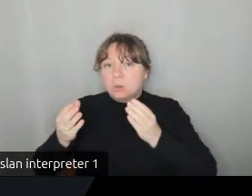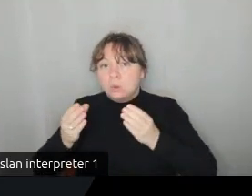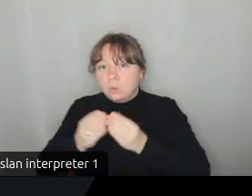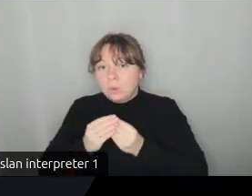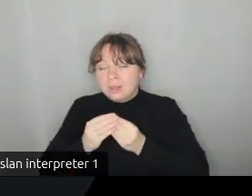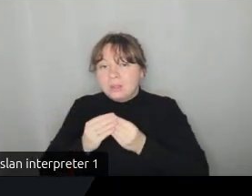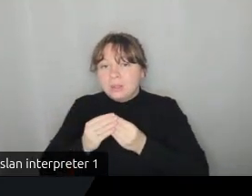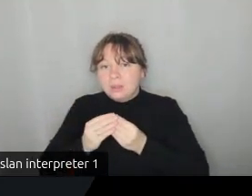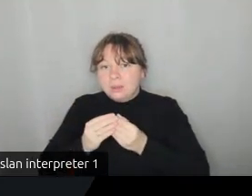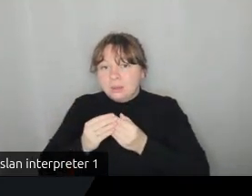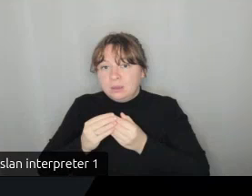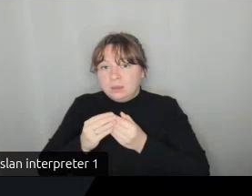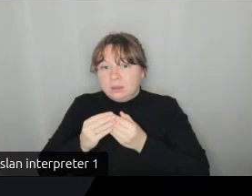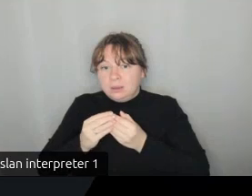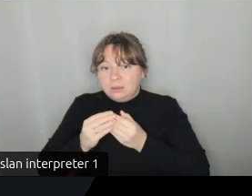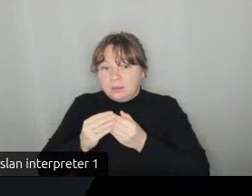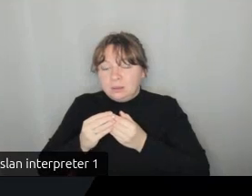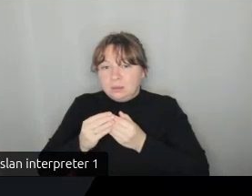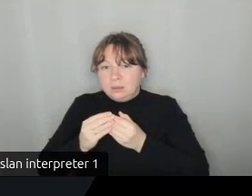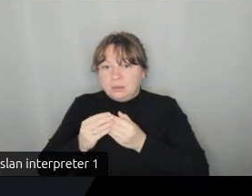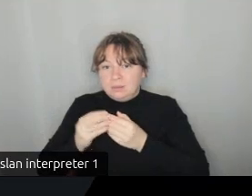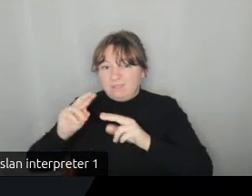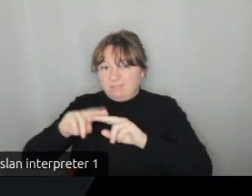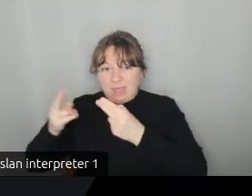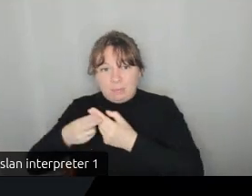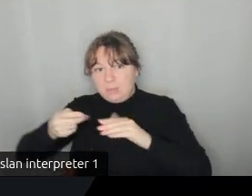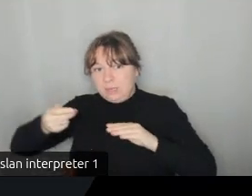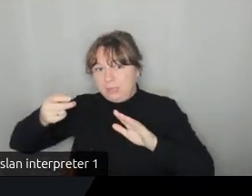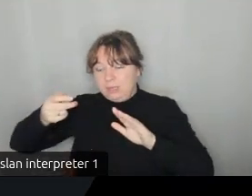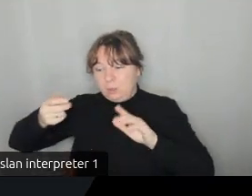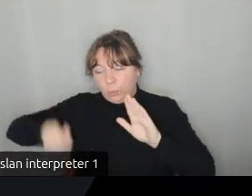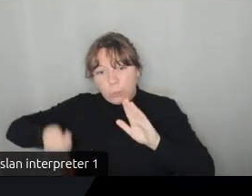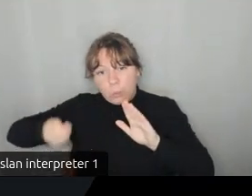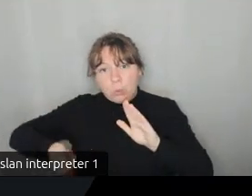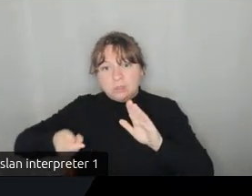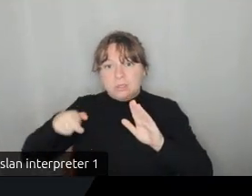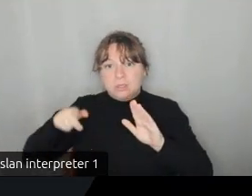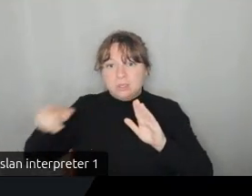except when communicating with the aggrieved by email and a parenting application. So they